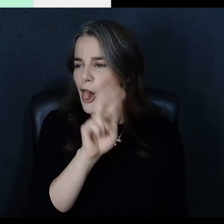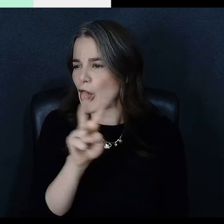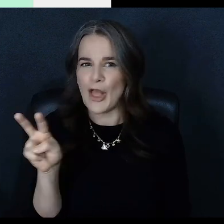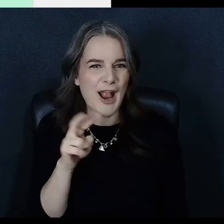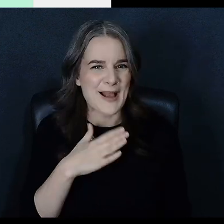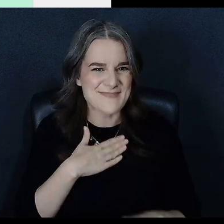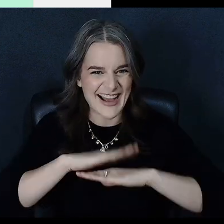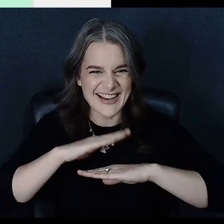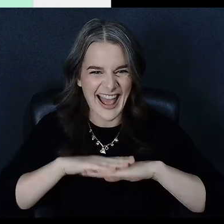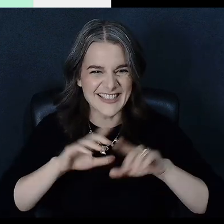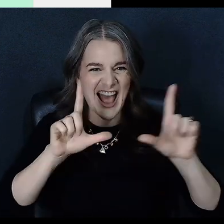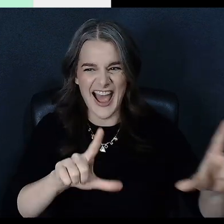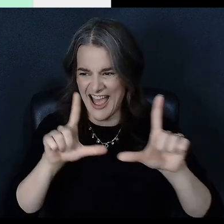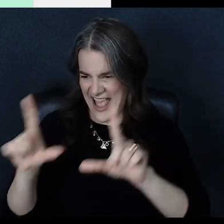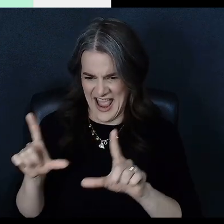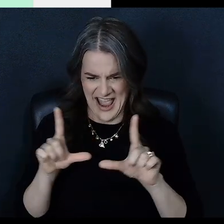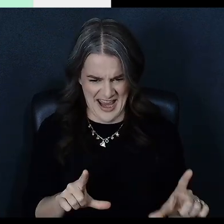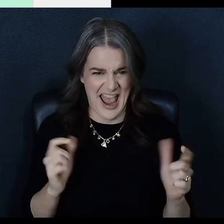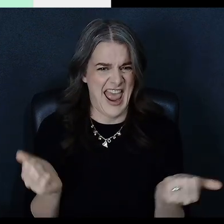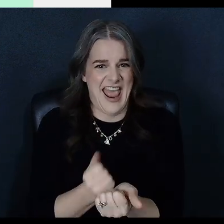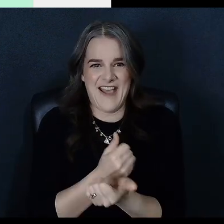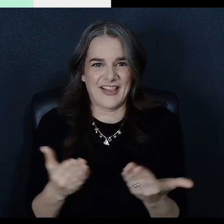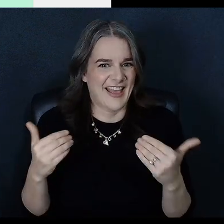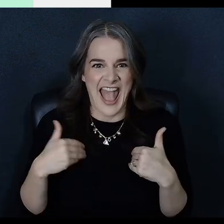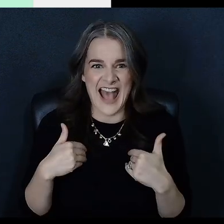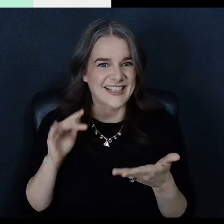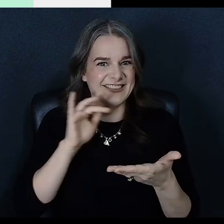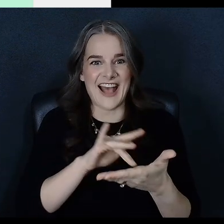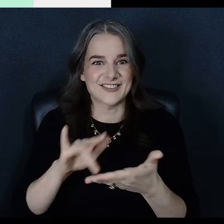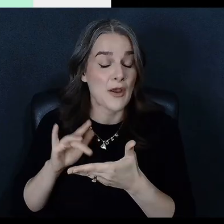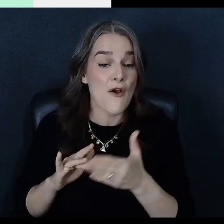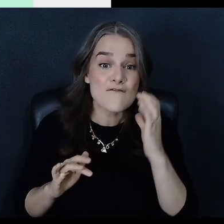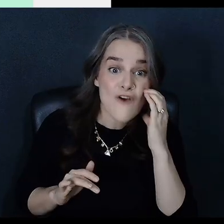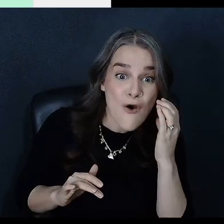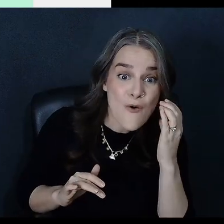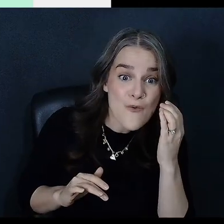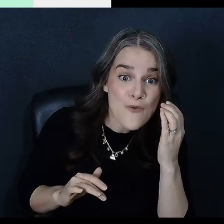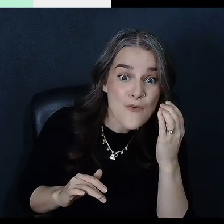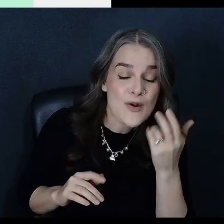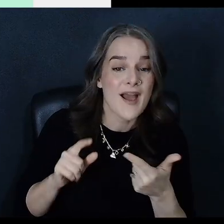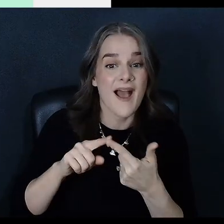and every single item on my desk has a touchscreen. My phone, my tablet, my computer and my laptop